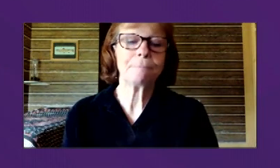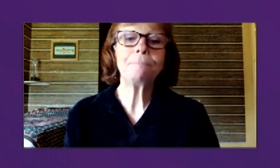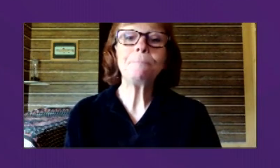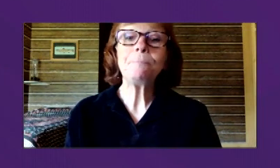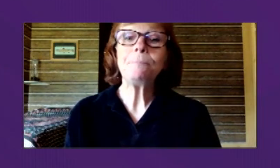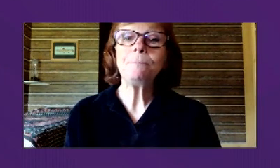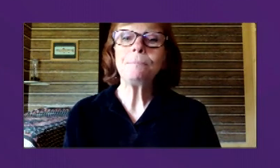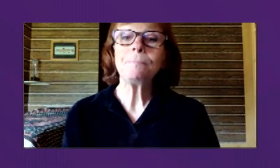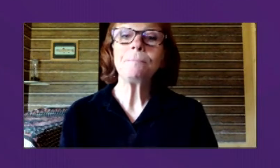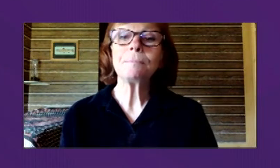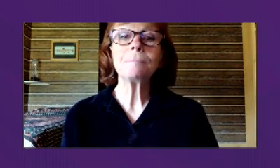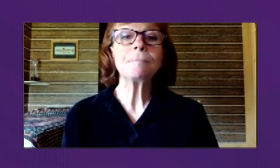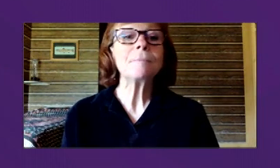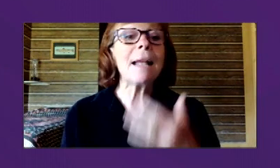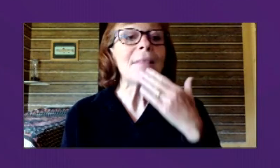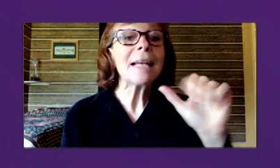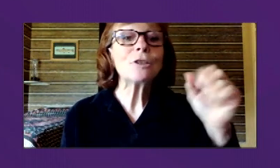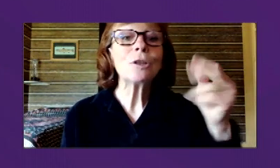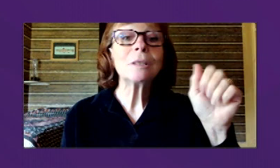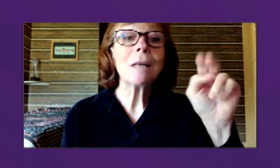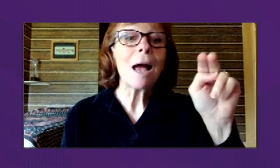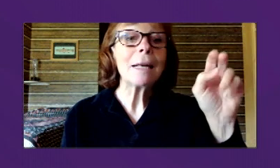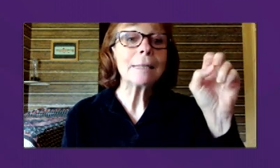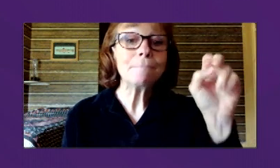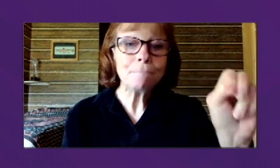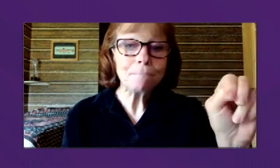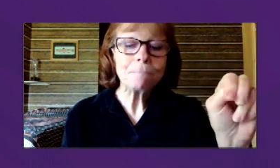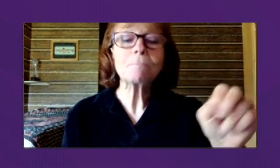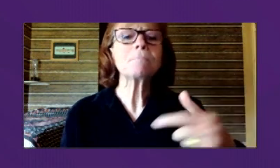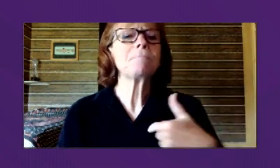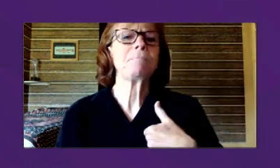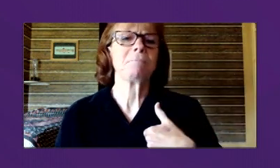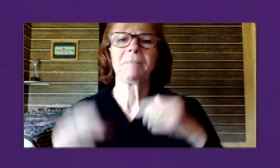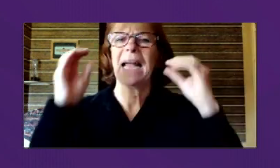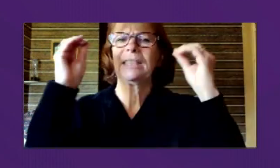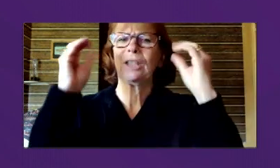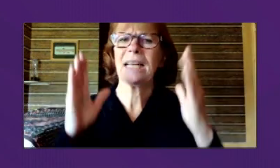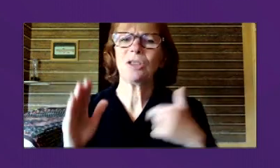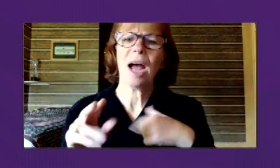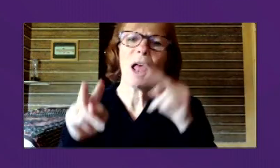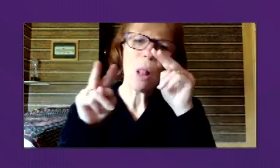Thank you, Shannon. So as an educator, when looking at history and cultures, one important